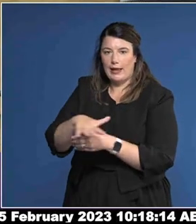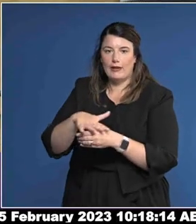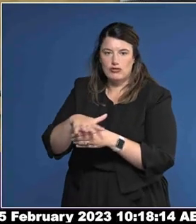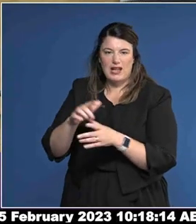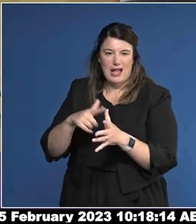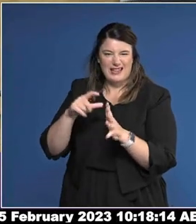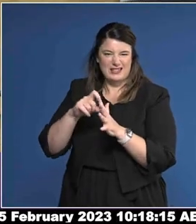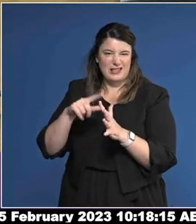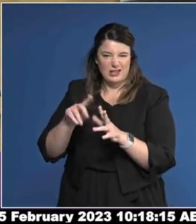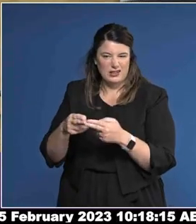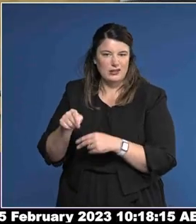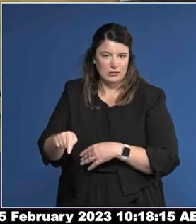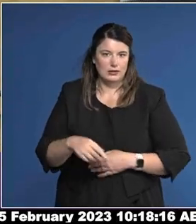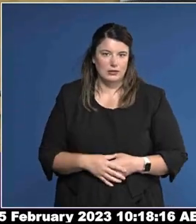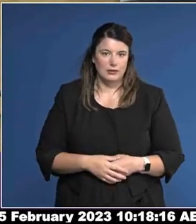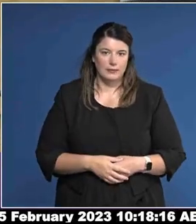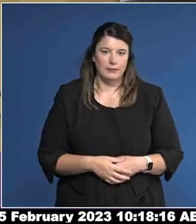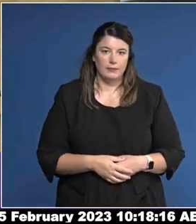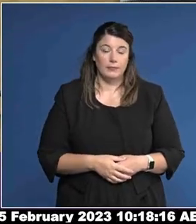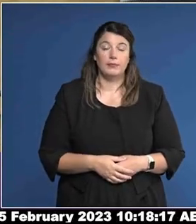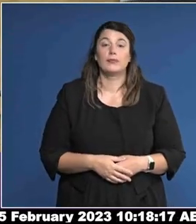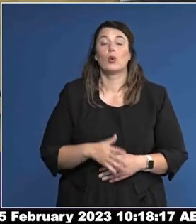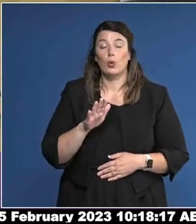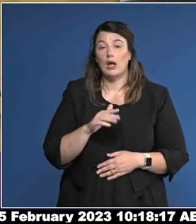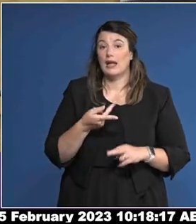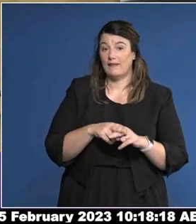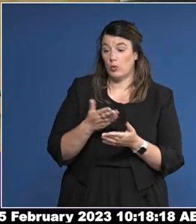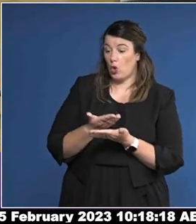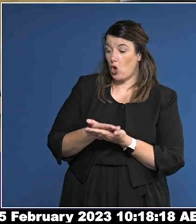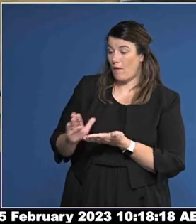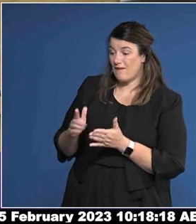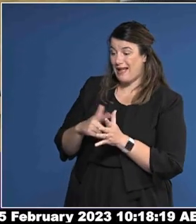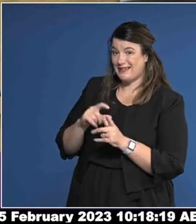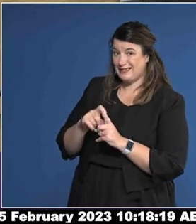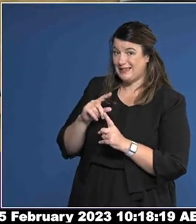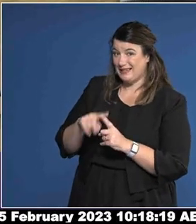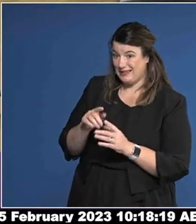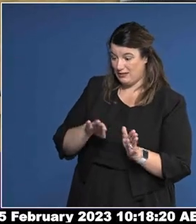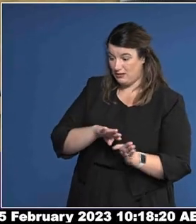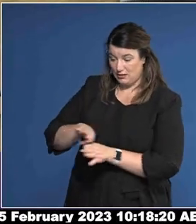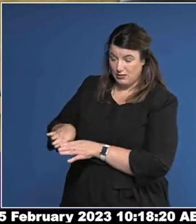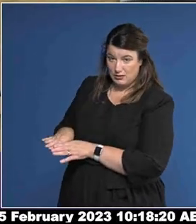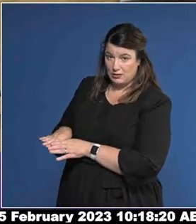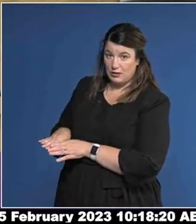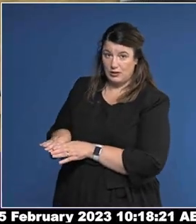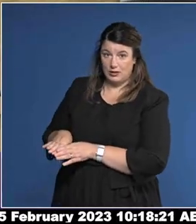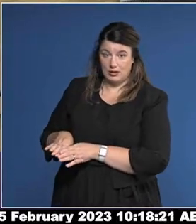If you exclude the ADE employees, then for the employees who work as support workers in